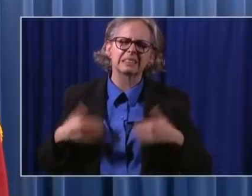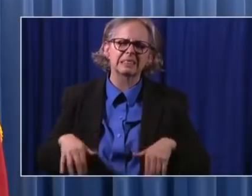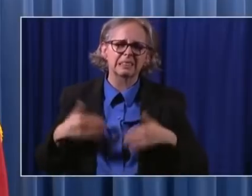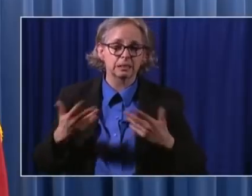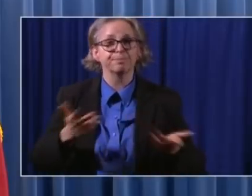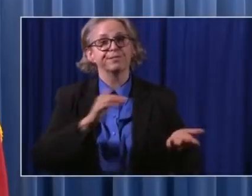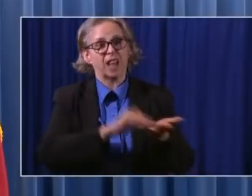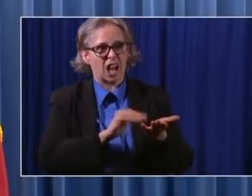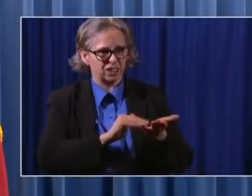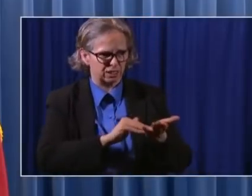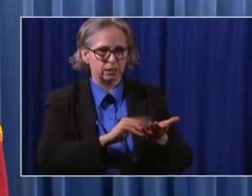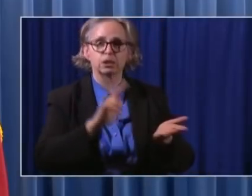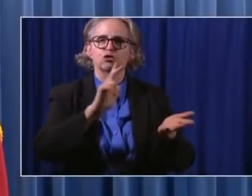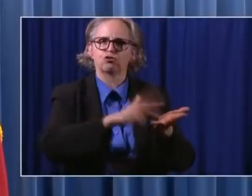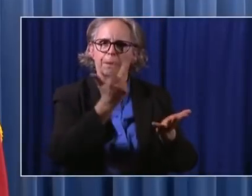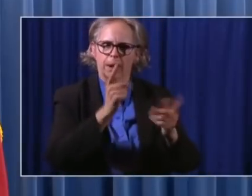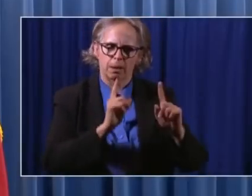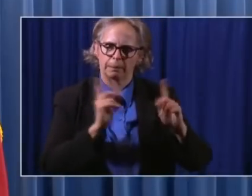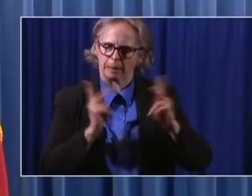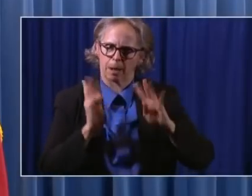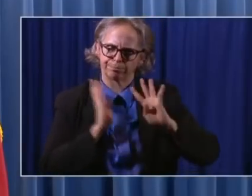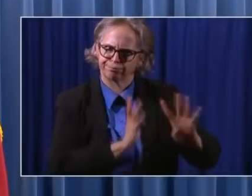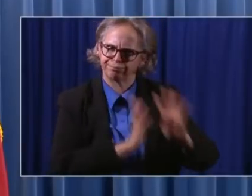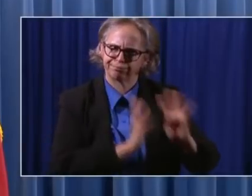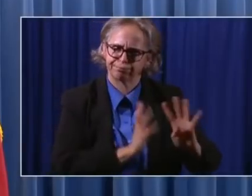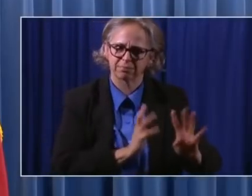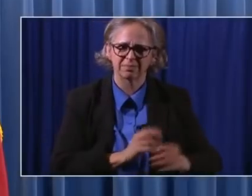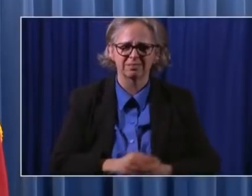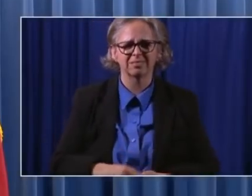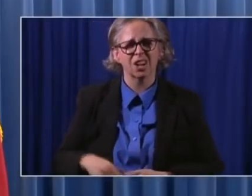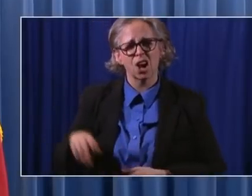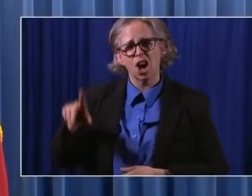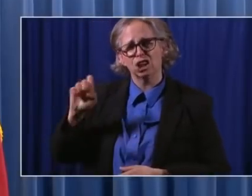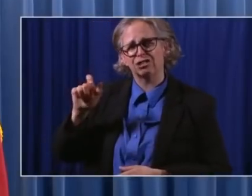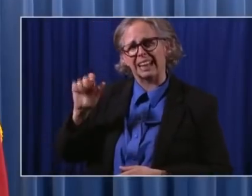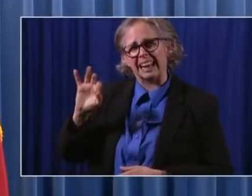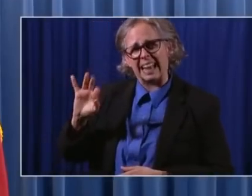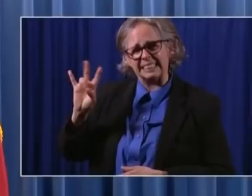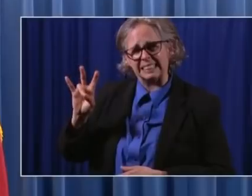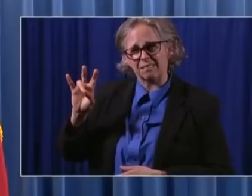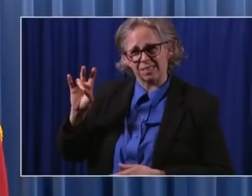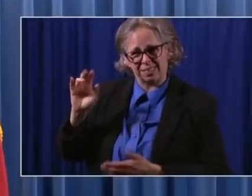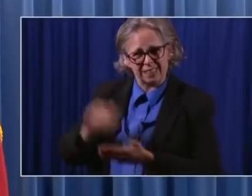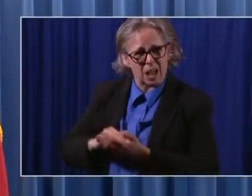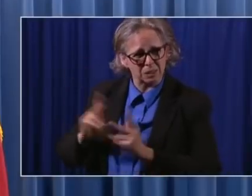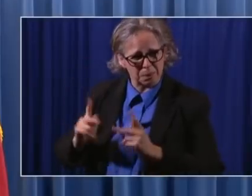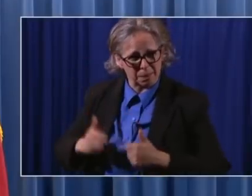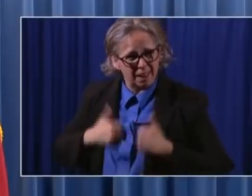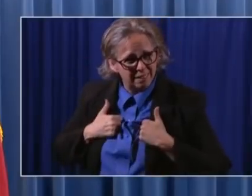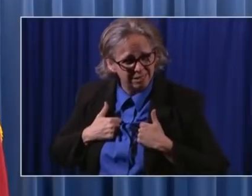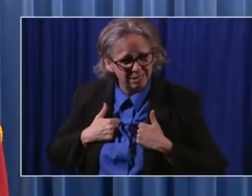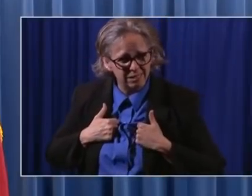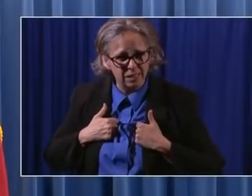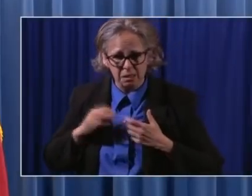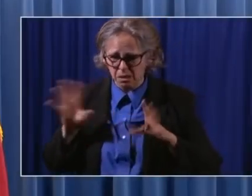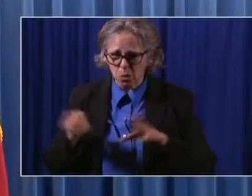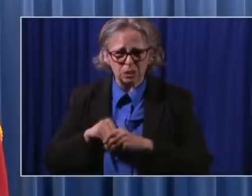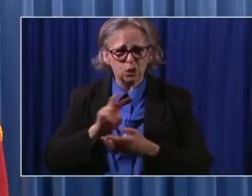PANDEMIC. ADDITIONALLY OUTPATIENT VISITS TRIPLED DURING THE PAST 3 WEEKS.